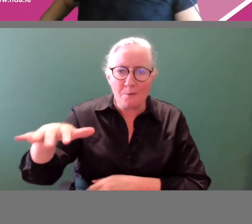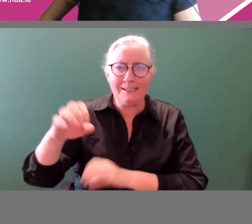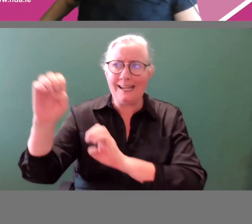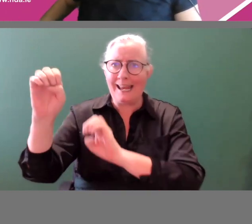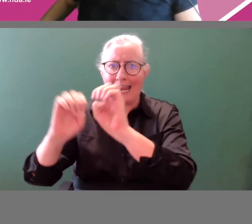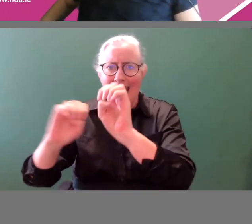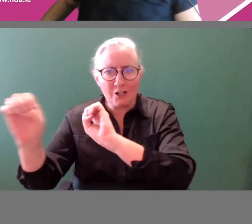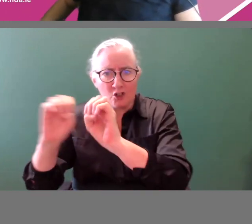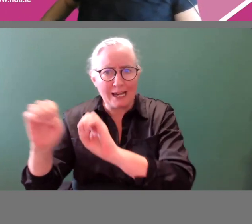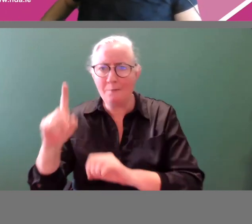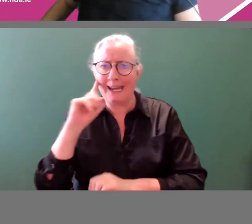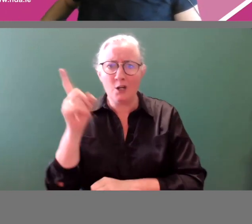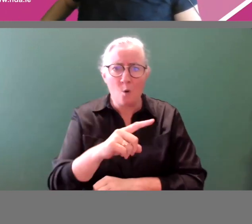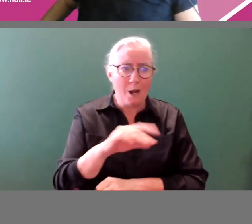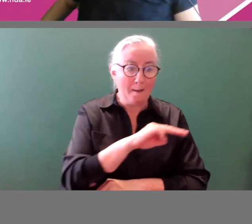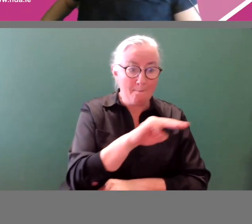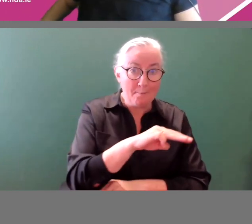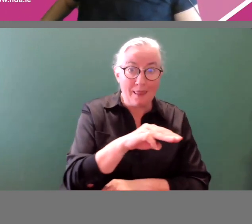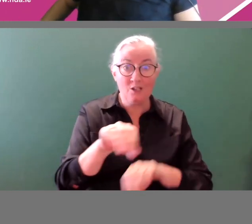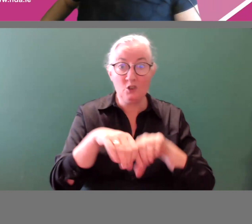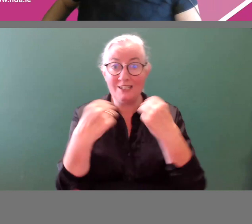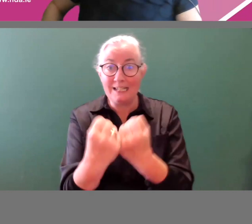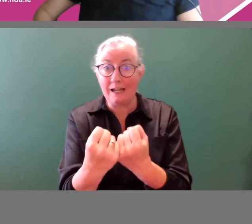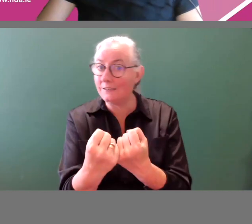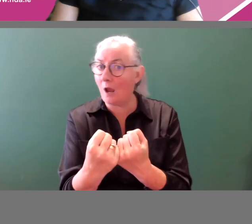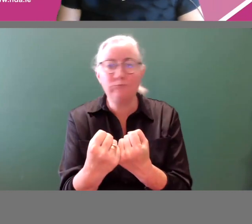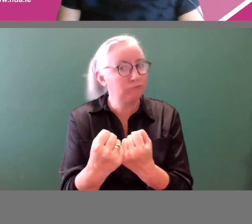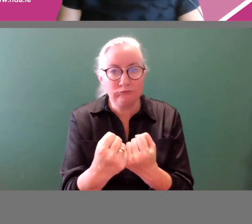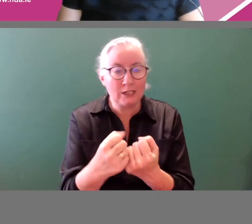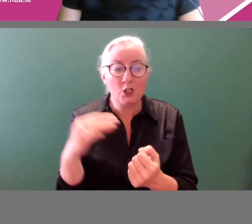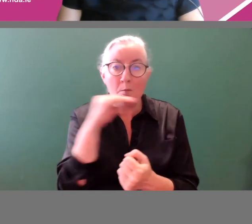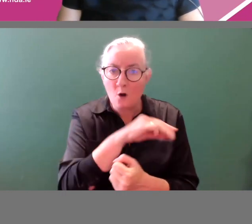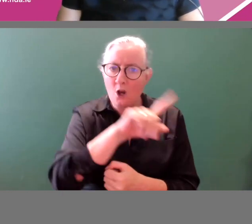the society piece and it's very important piece for us to keep in mind when talking